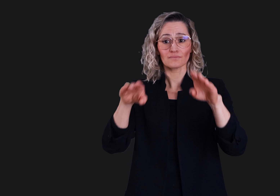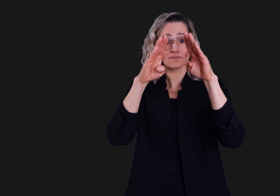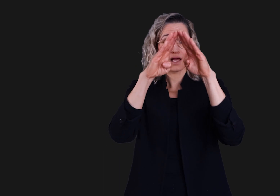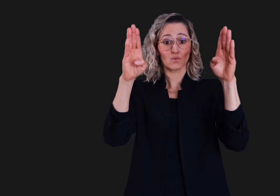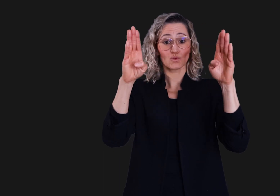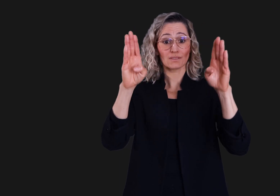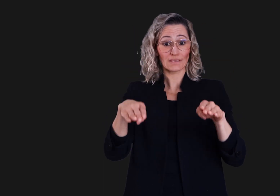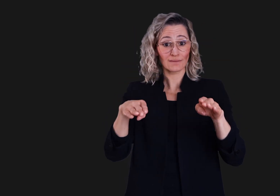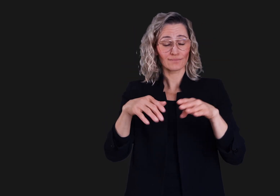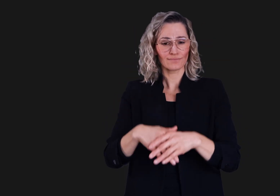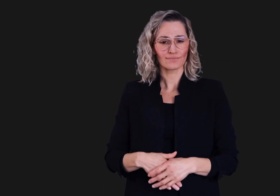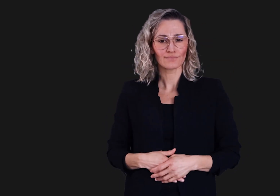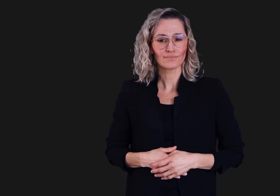Housing